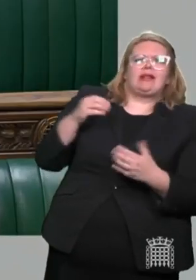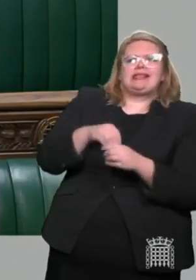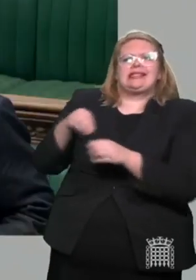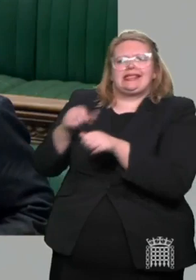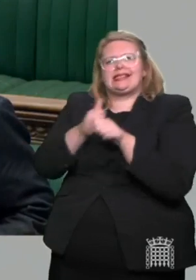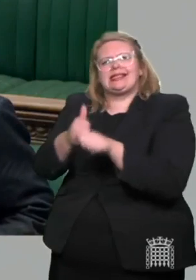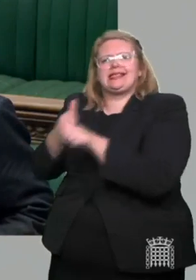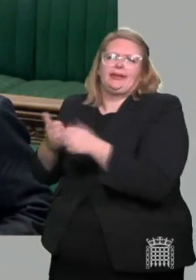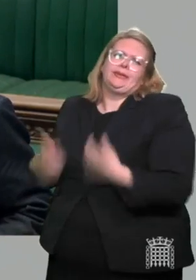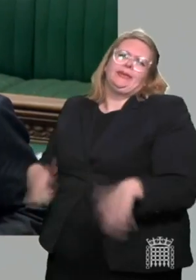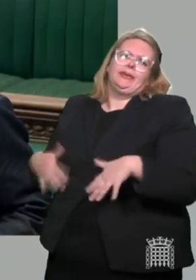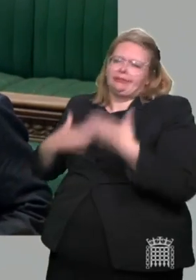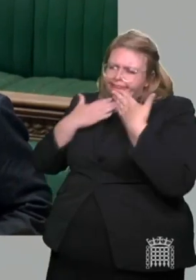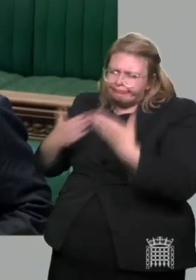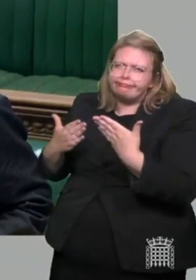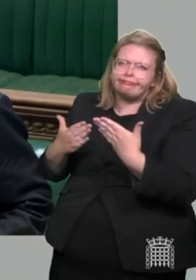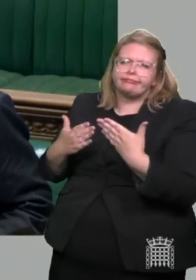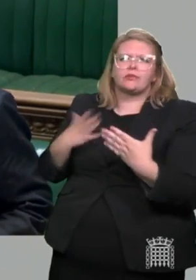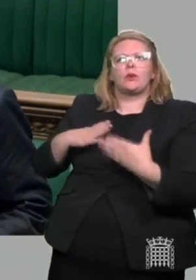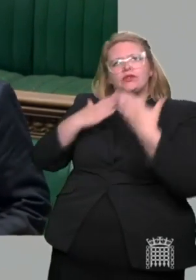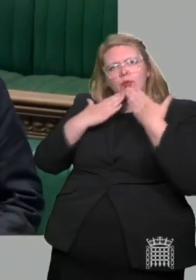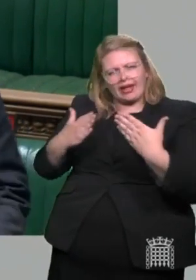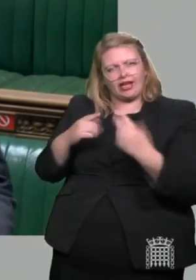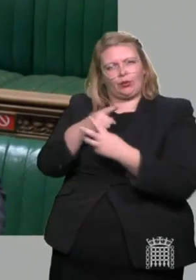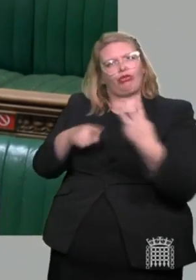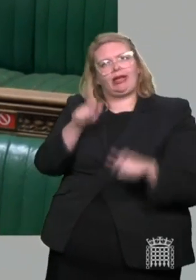her constituency and elsewhere, and I thank Kirsty Griffiths, Guy Hollis and Paul Bass